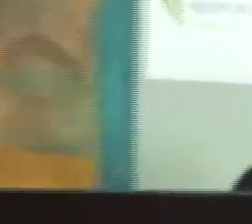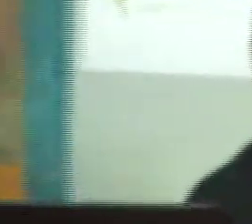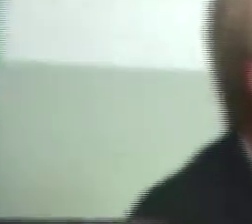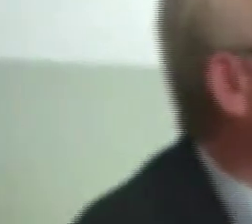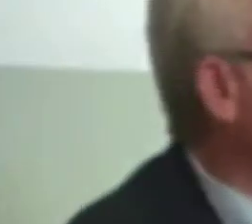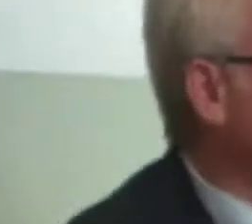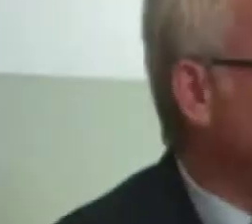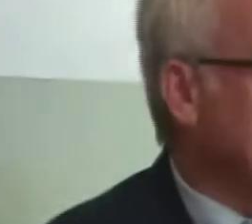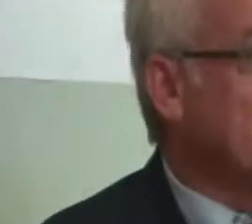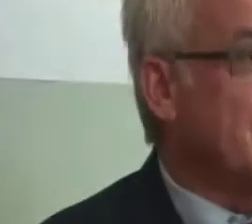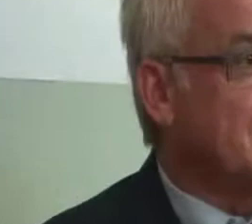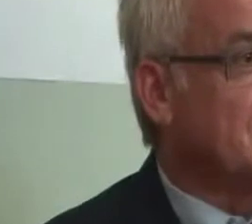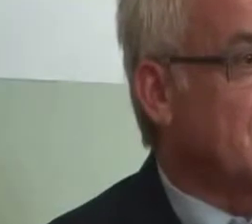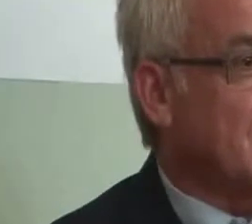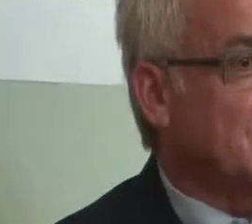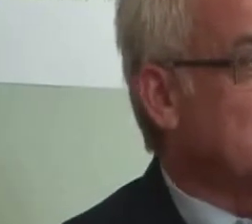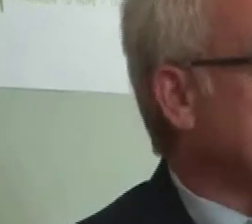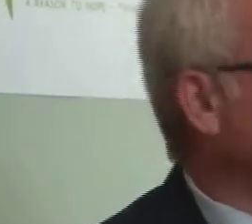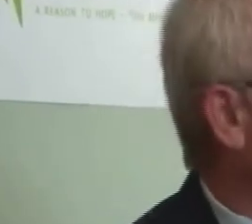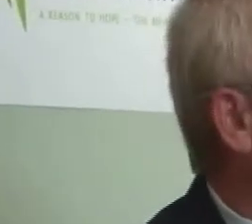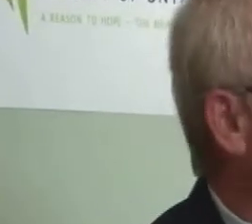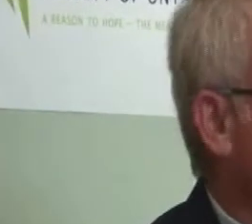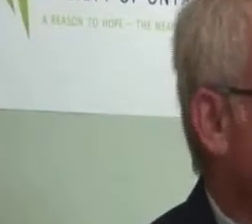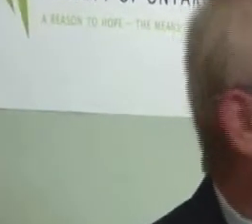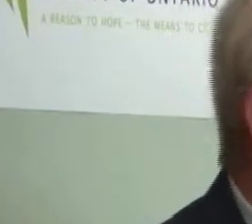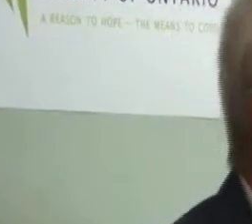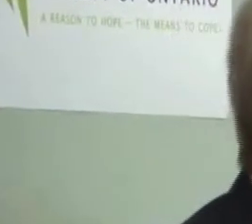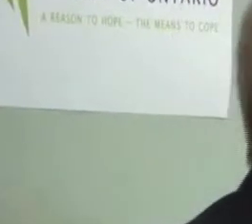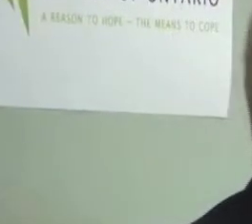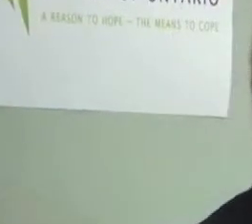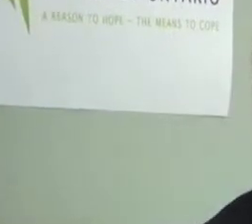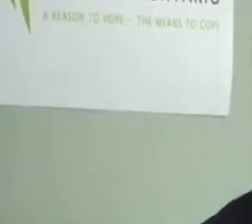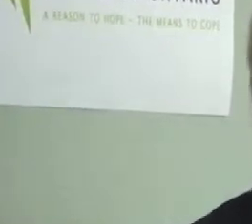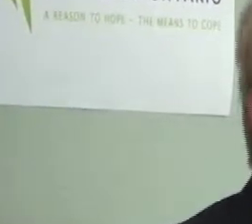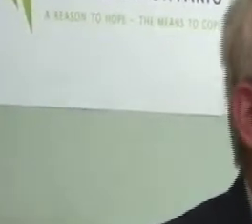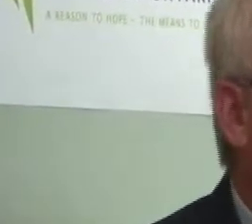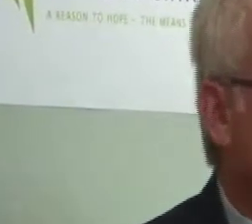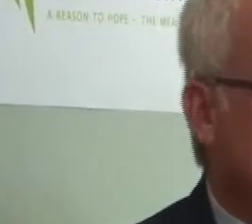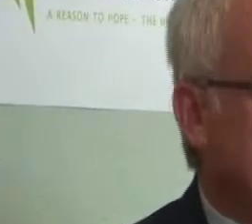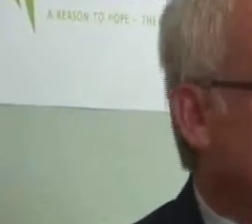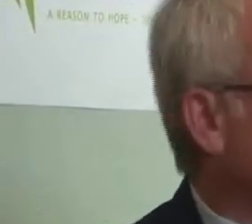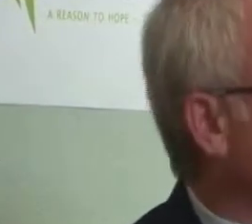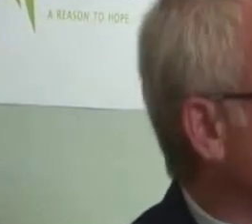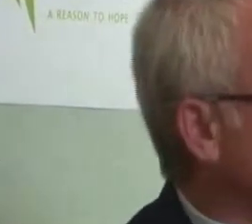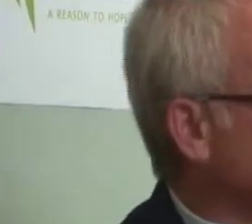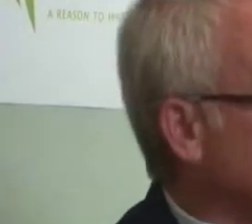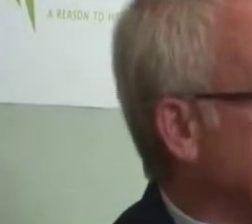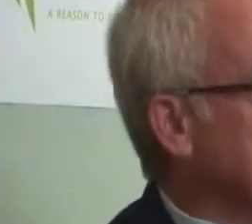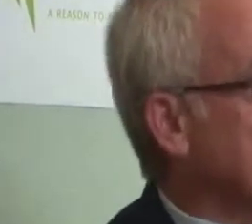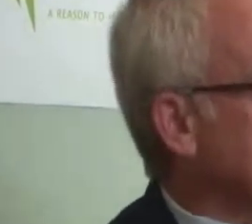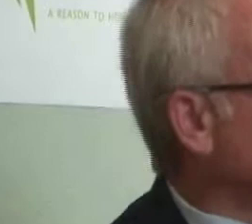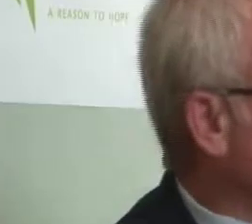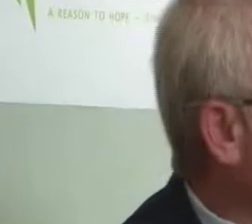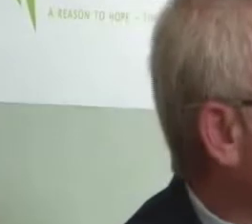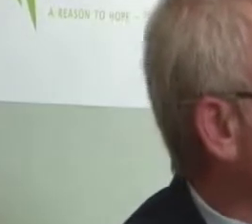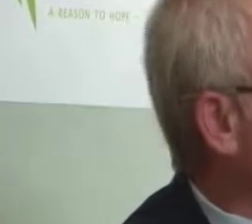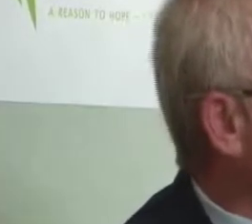that people that need those kind of funds, which is our money at the end of the day, these people - in terms of, uh, employment possibility